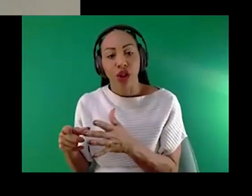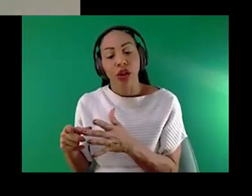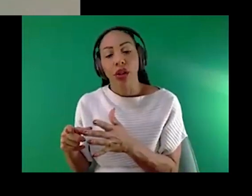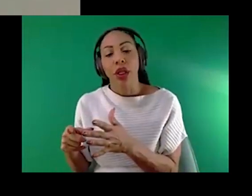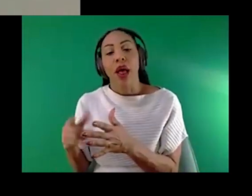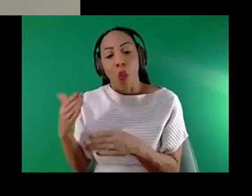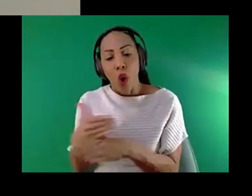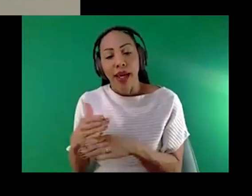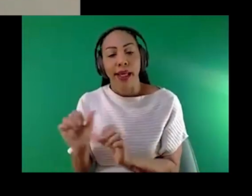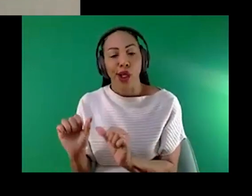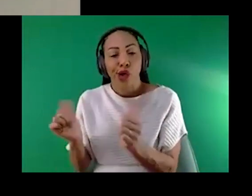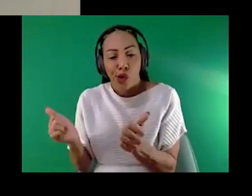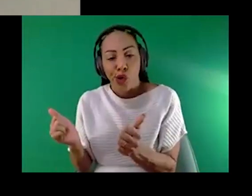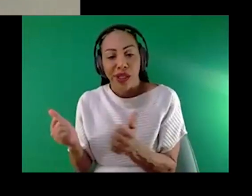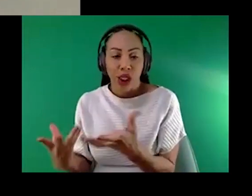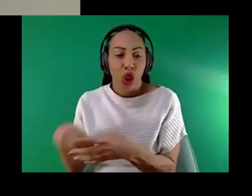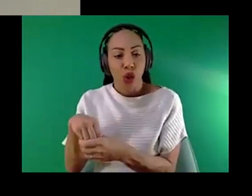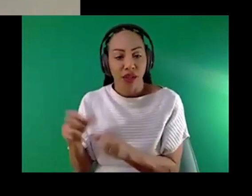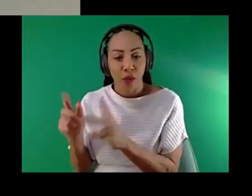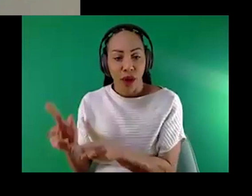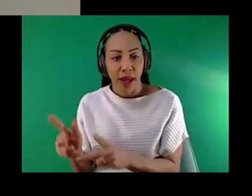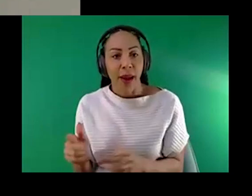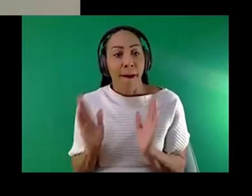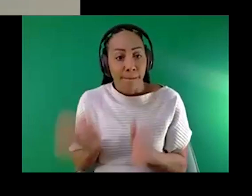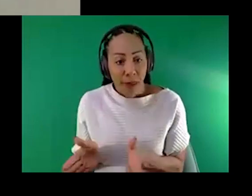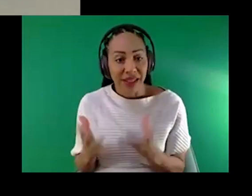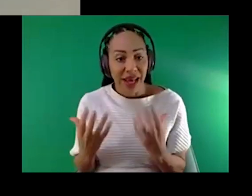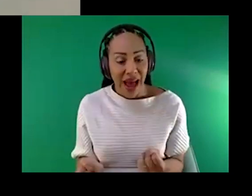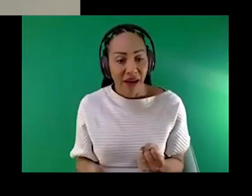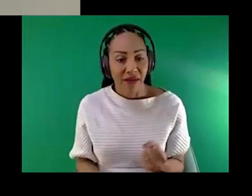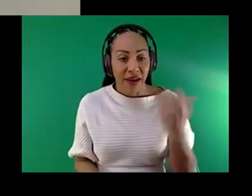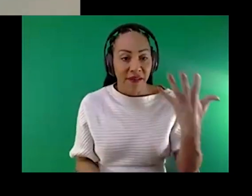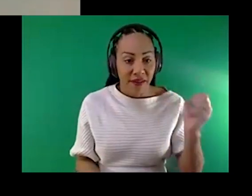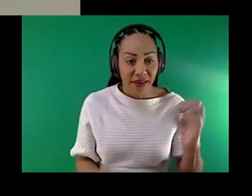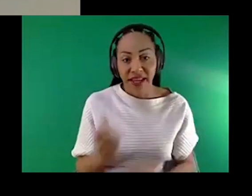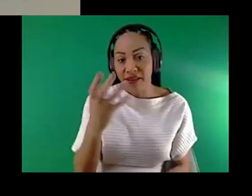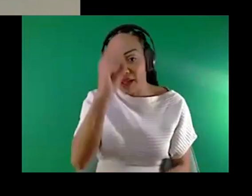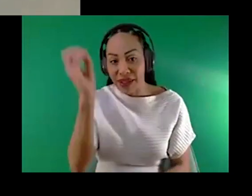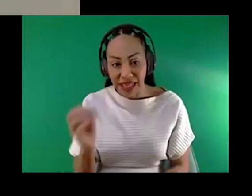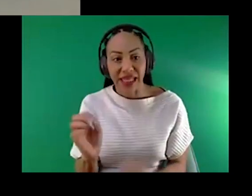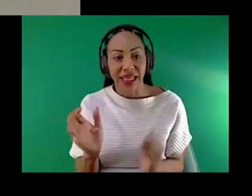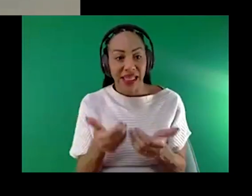equal split representation from disabled artists and non-disabled artists so I believe that project